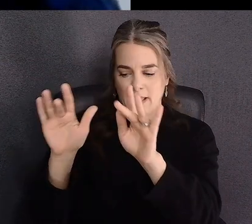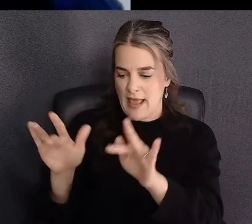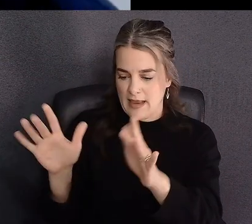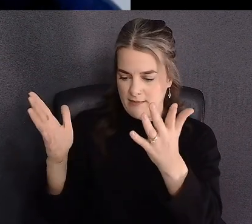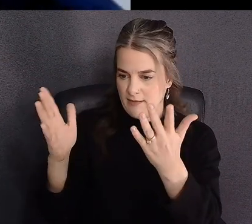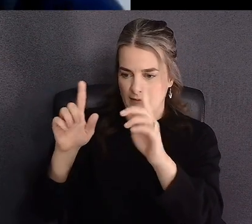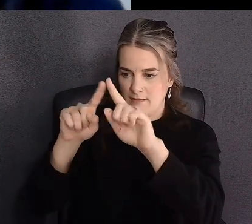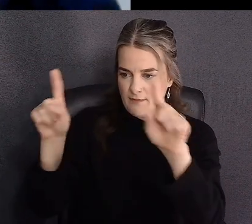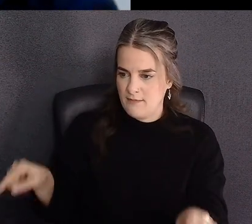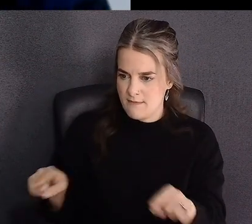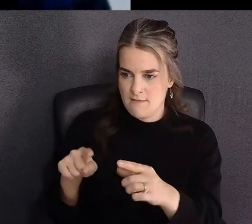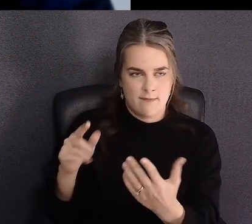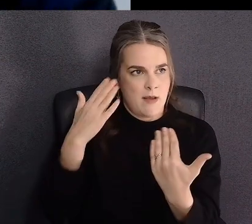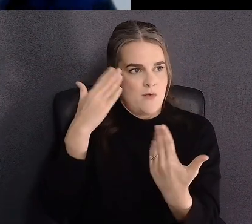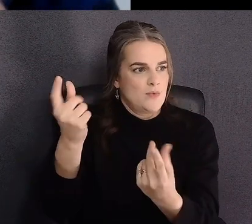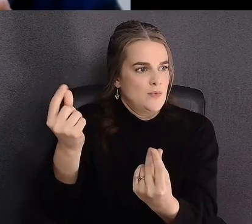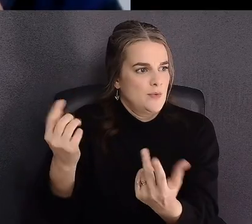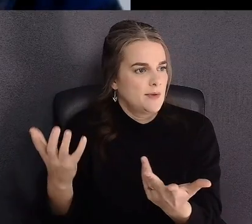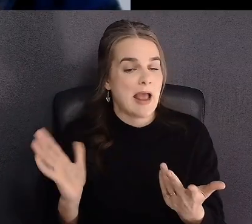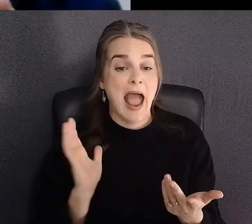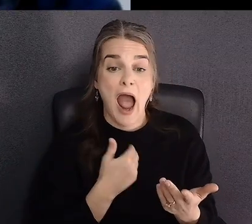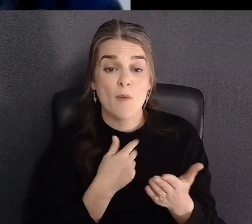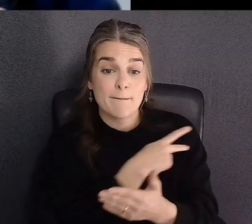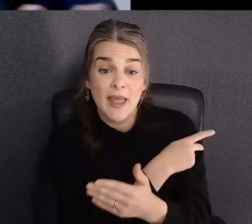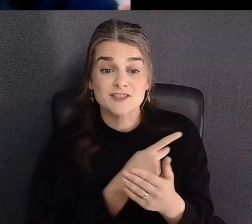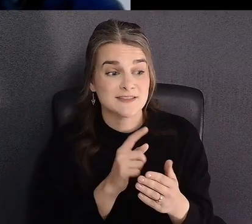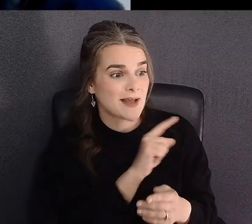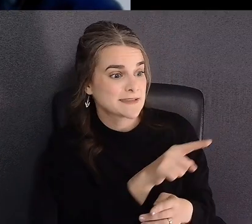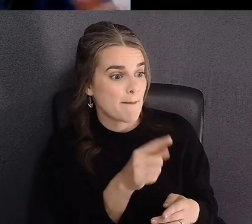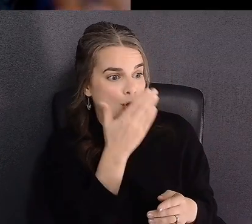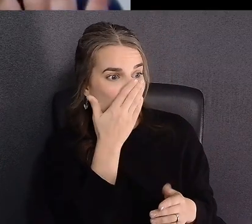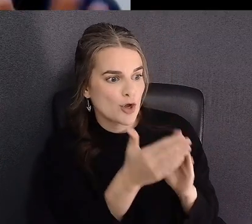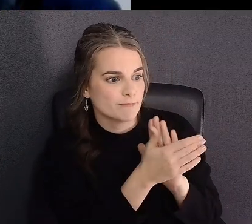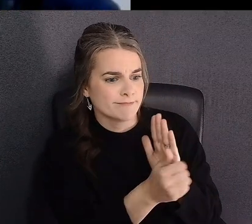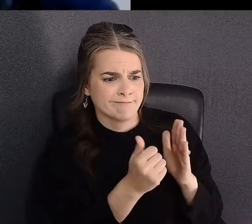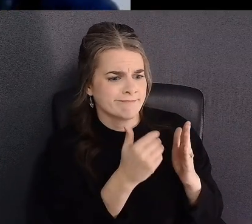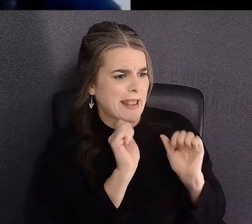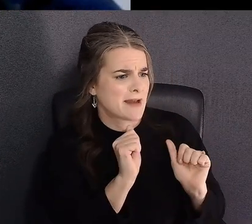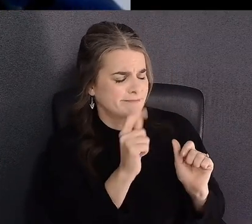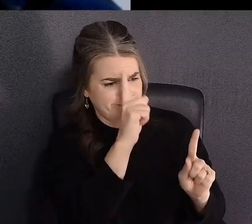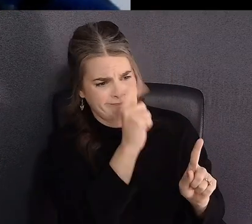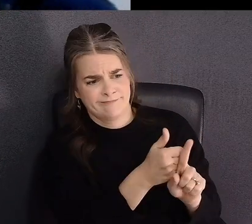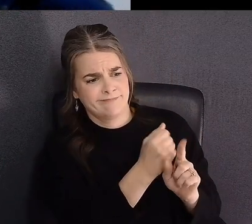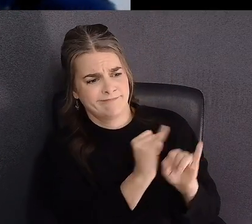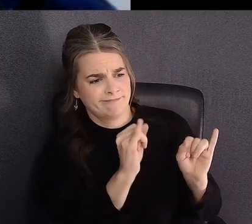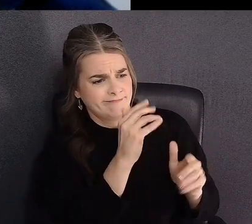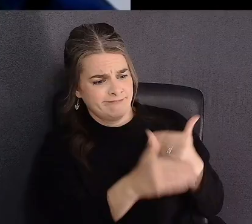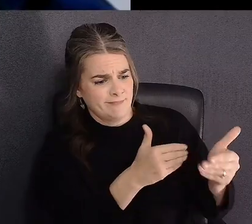And our patients, some are really good and they can just go to town and do their own thing. And the other ones are just sitting there